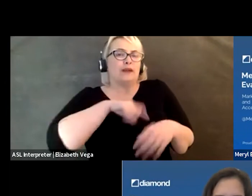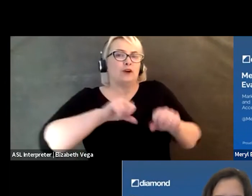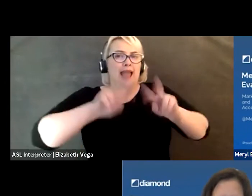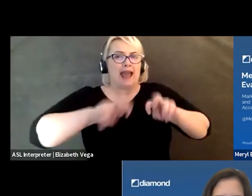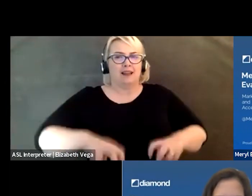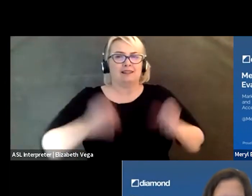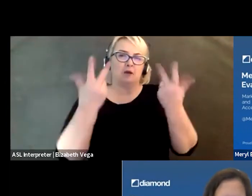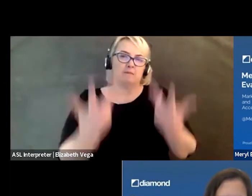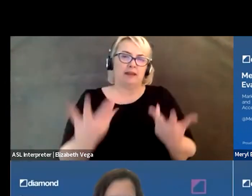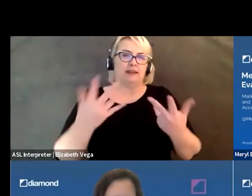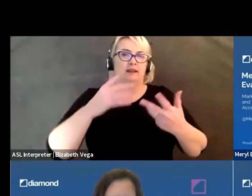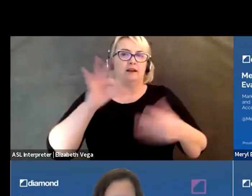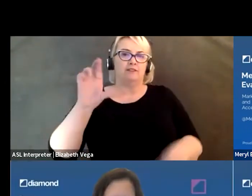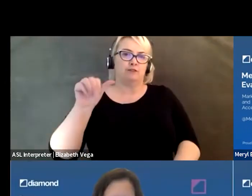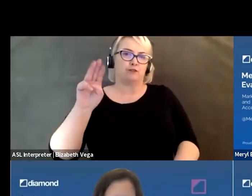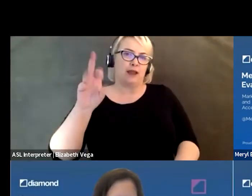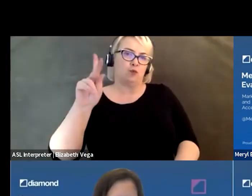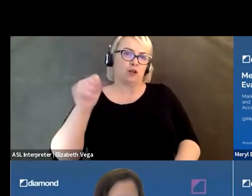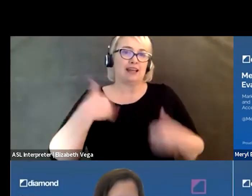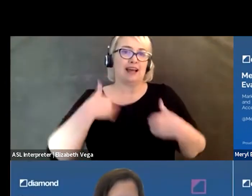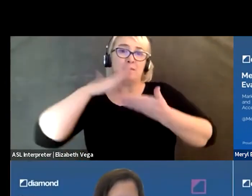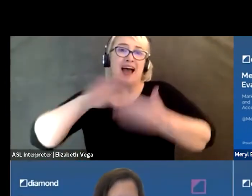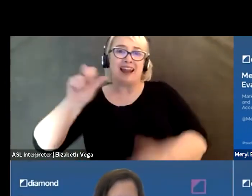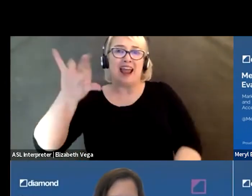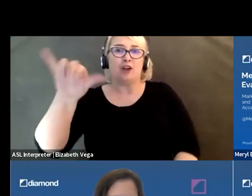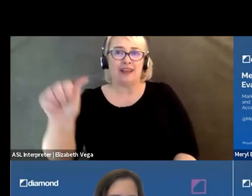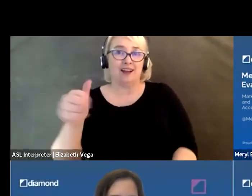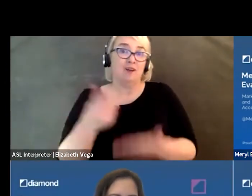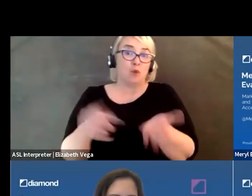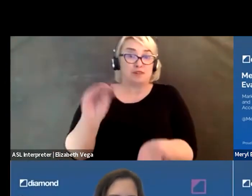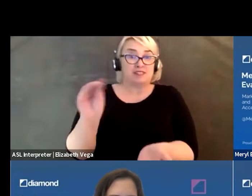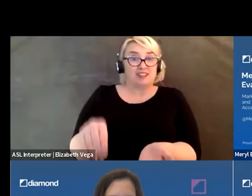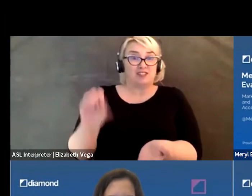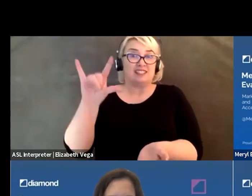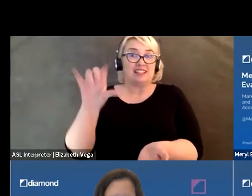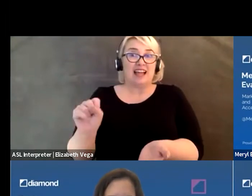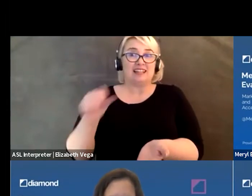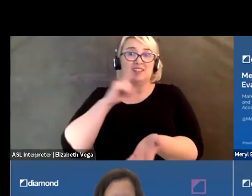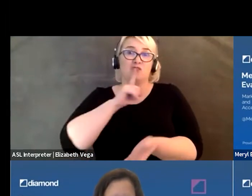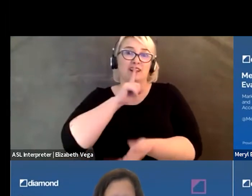can fork off these large projects and create an accessible or something